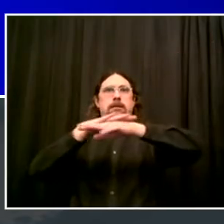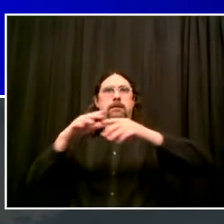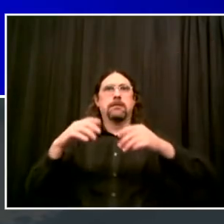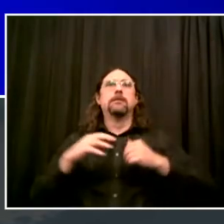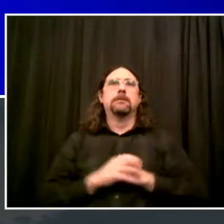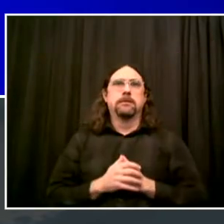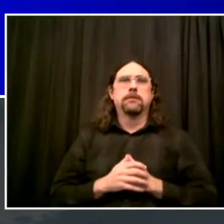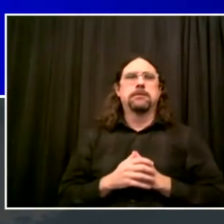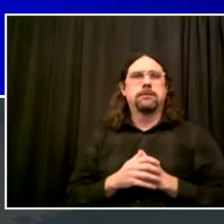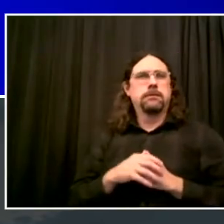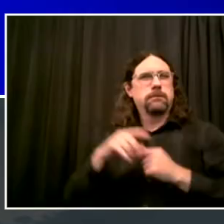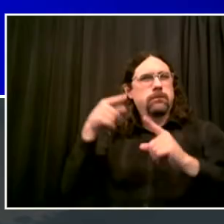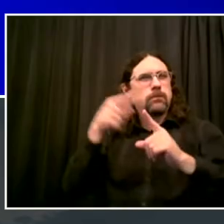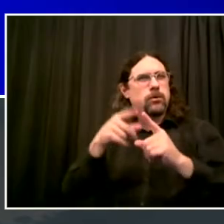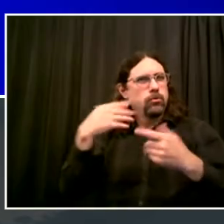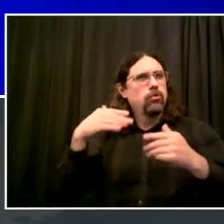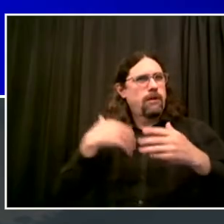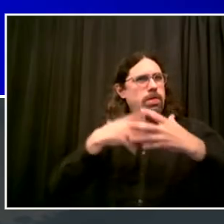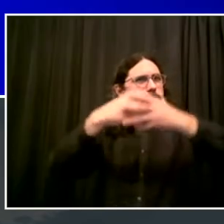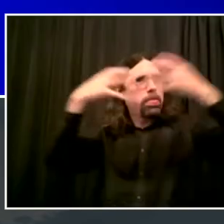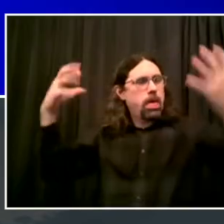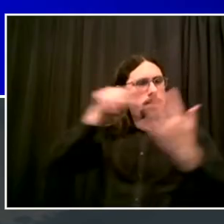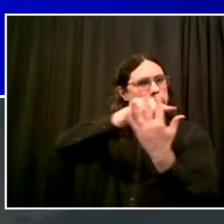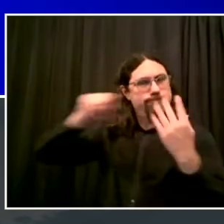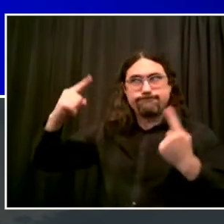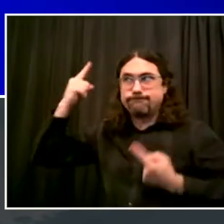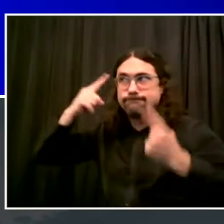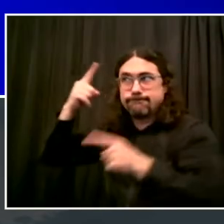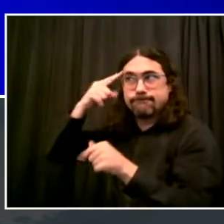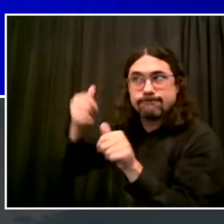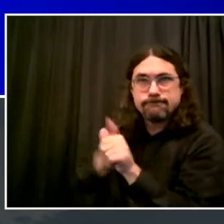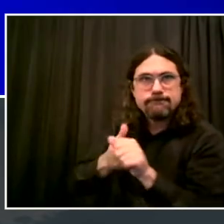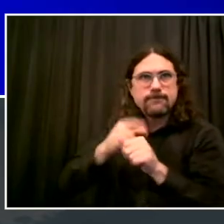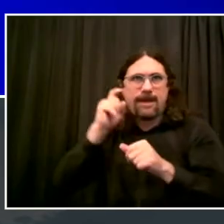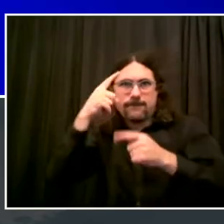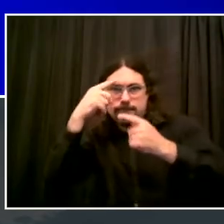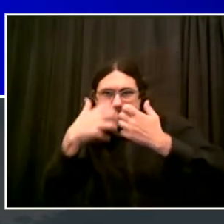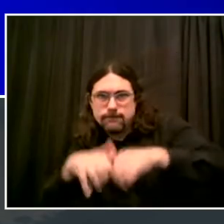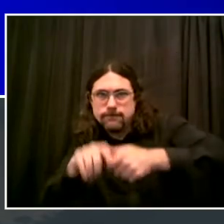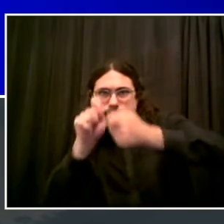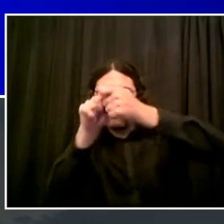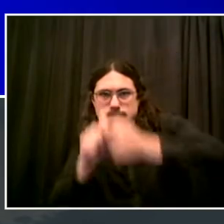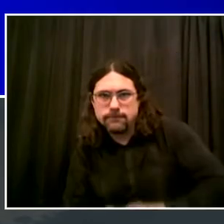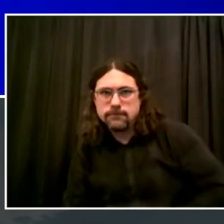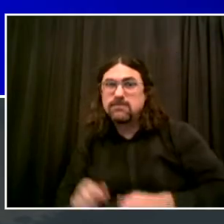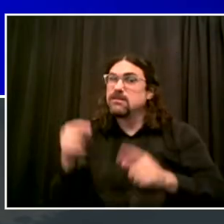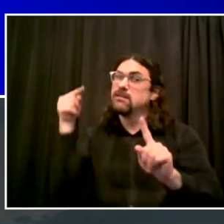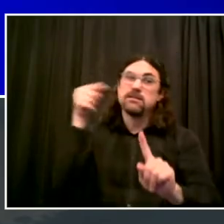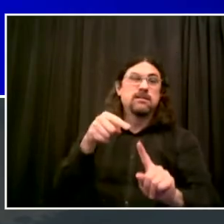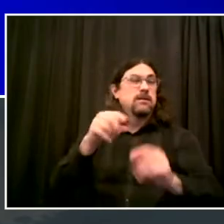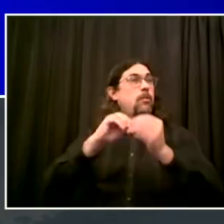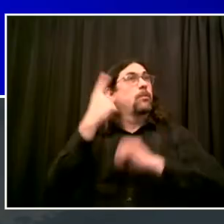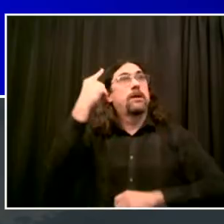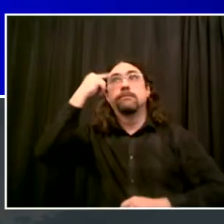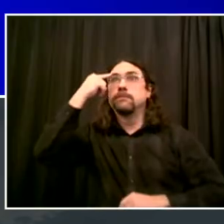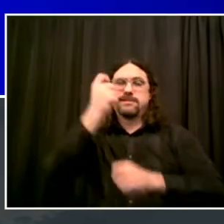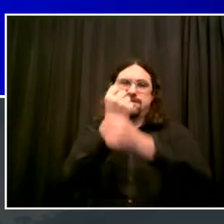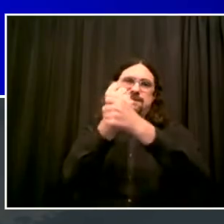RANGE. BUT EVEN IF IT'S 2,00000EO PPL E, TH ATISA LO OTF PEOPLE COMING BACK TO WORK SO WE WANT TO MAKE SURE IT IS DONE